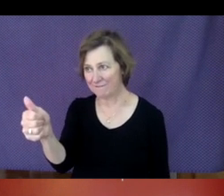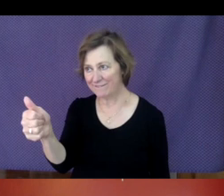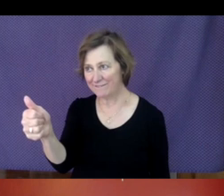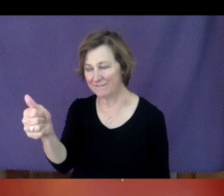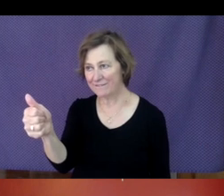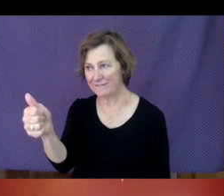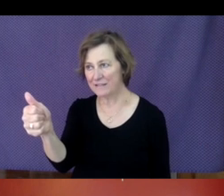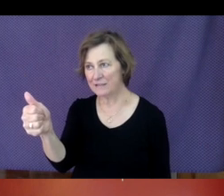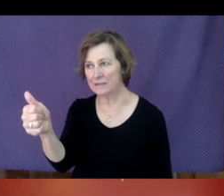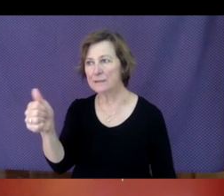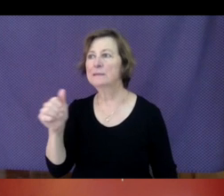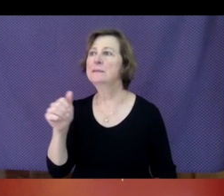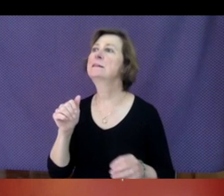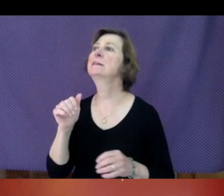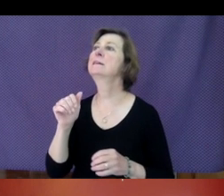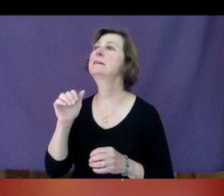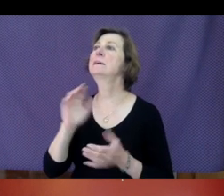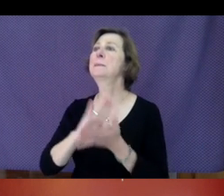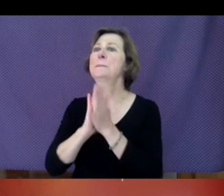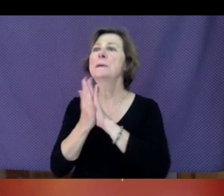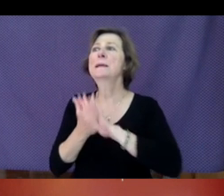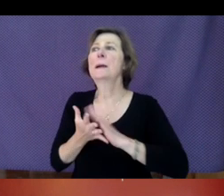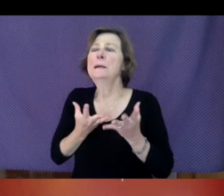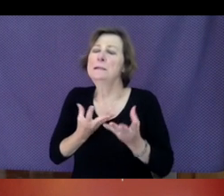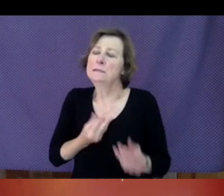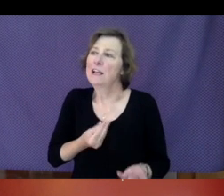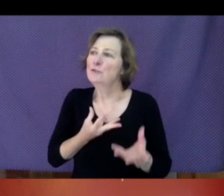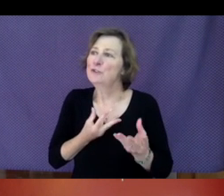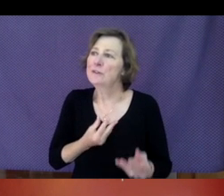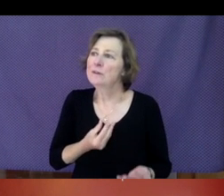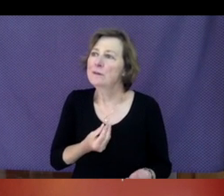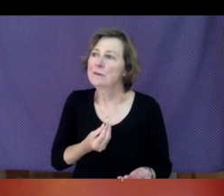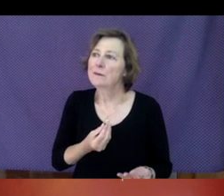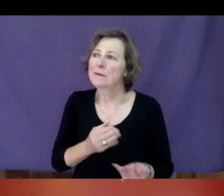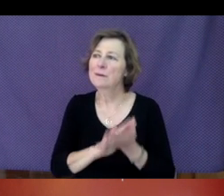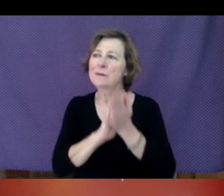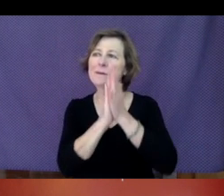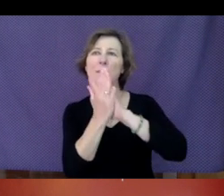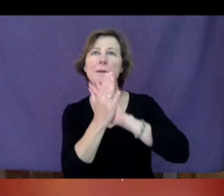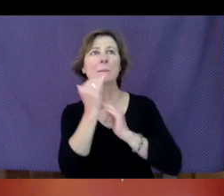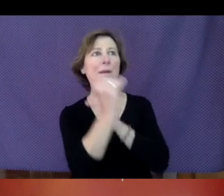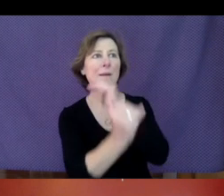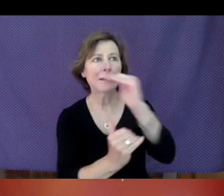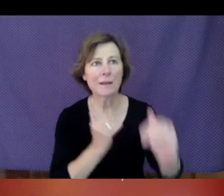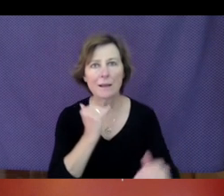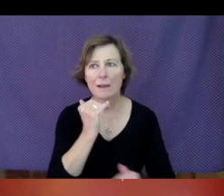Be tender, be kind Be at peace